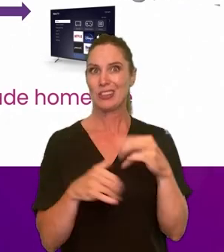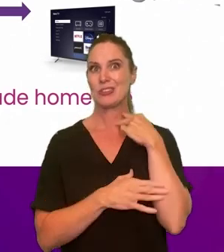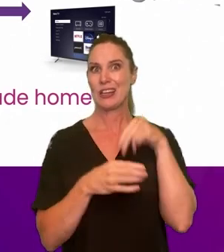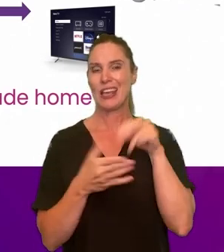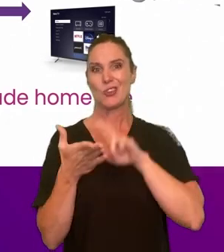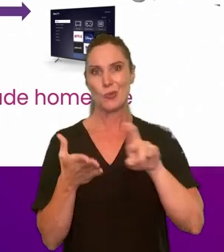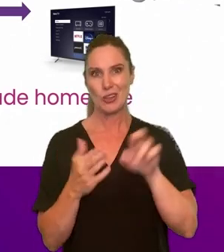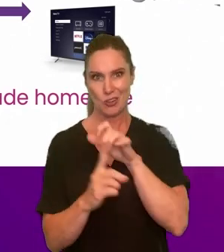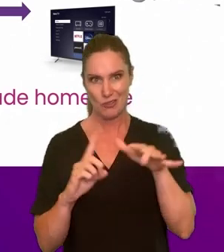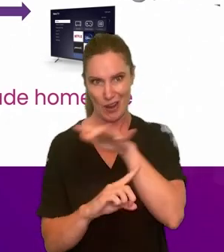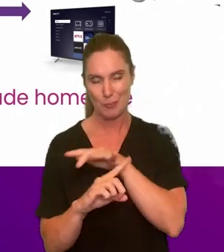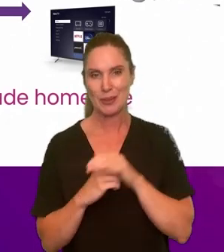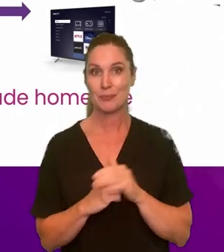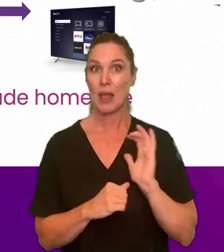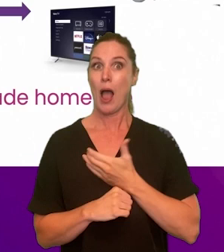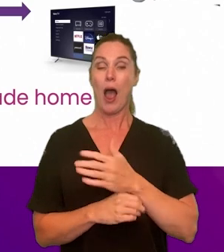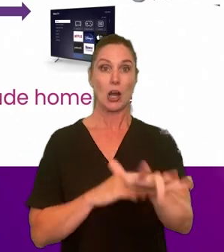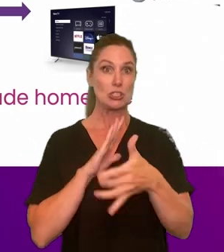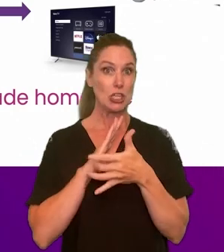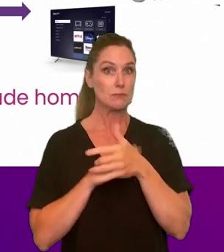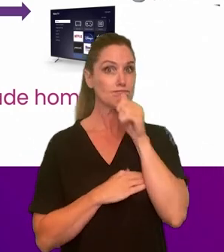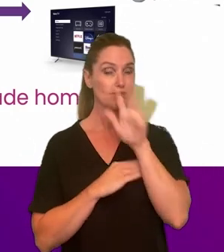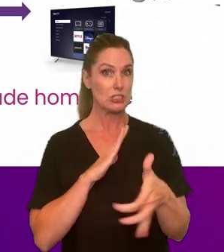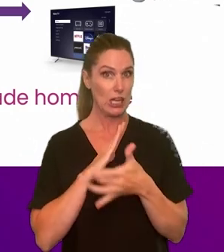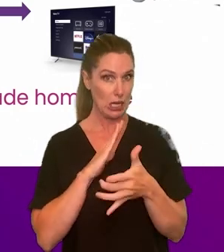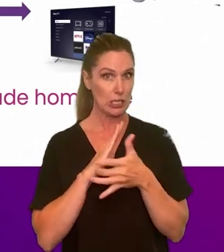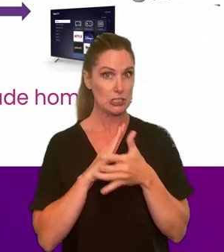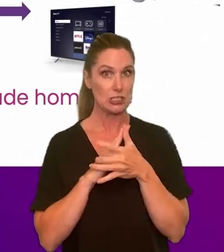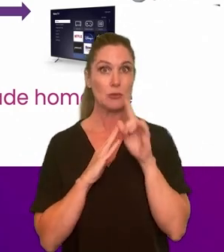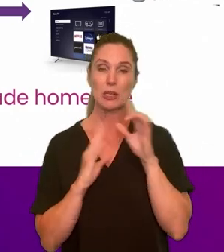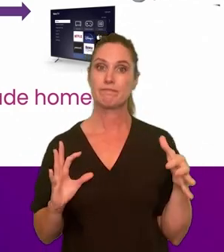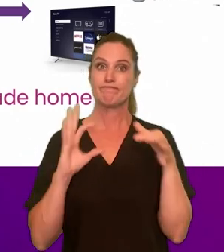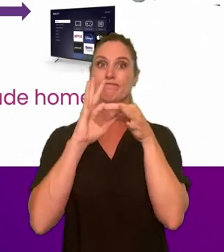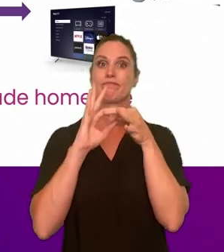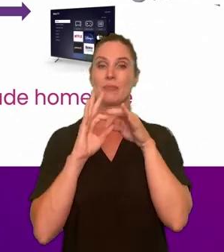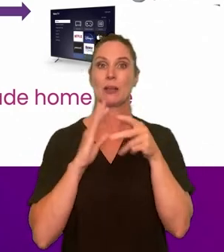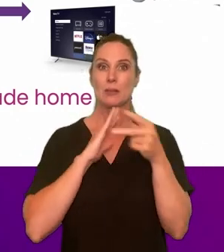Our proprietary technology, the Think2Switch, fills this gap in providing a bridge between BCIs